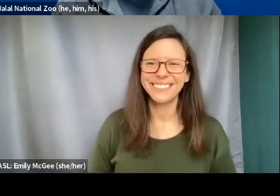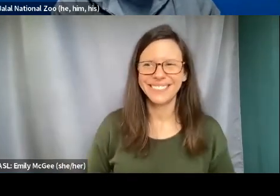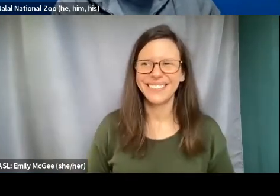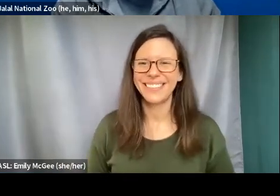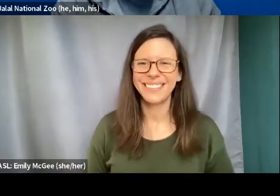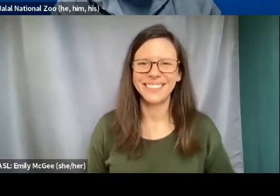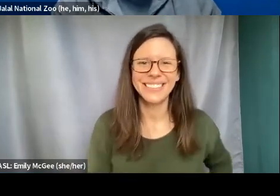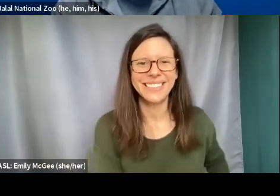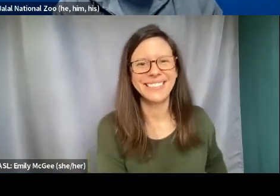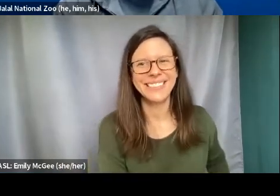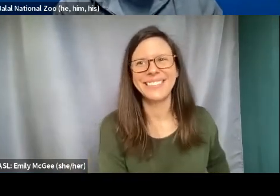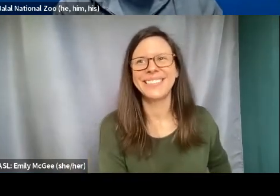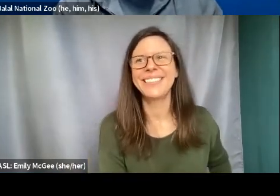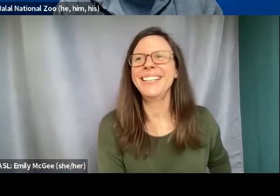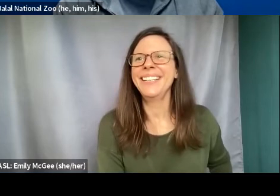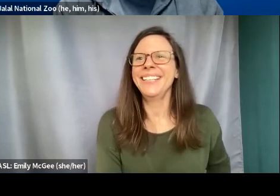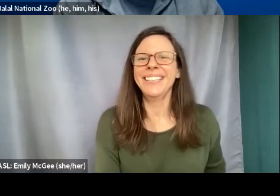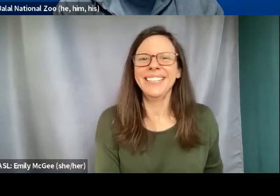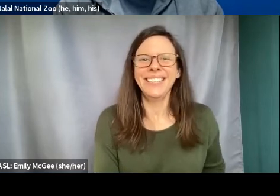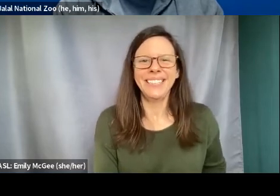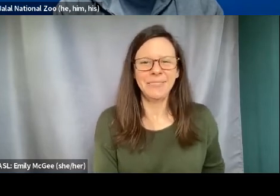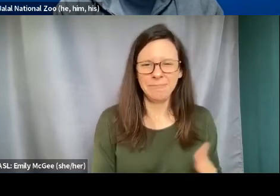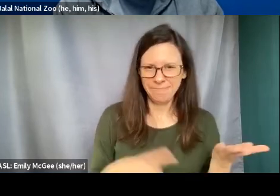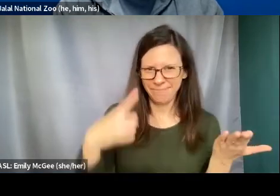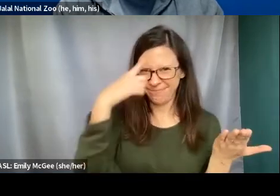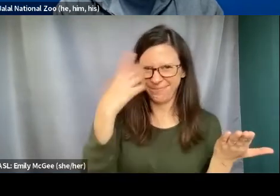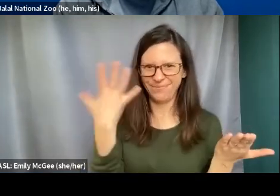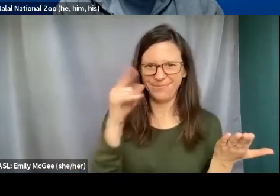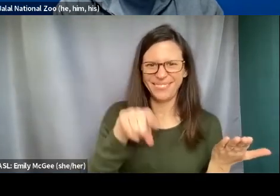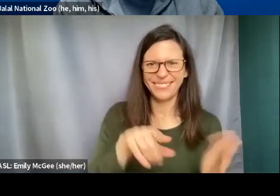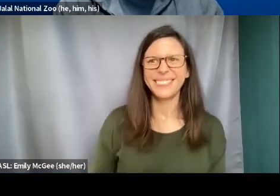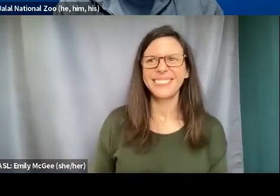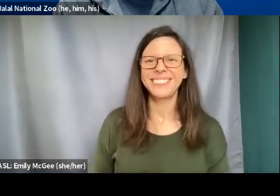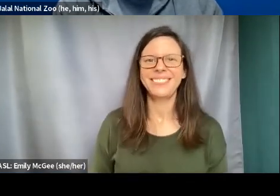All right, let's launch this poll. What do you think is the ph of this water sample?